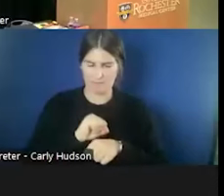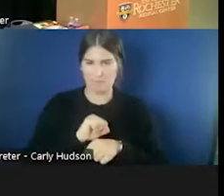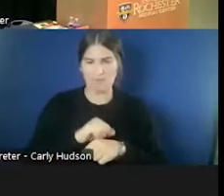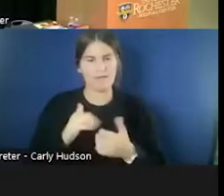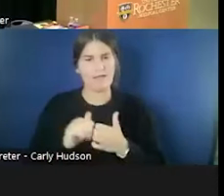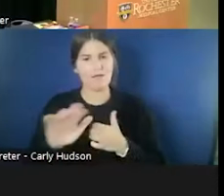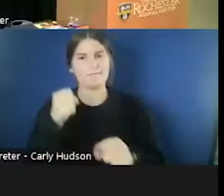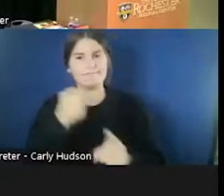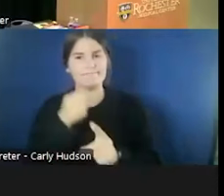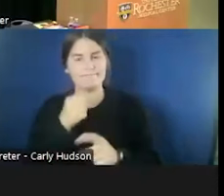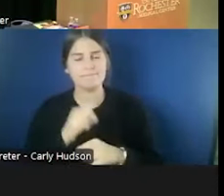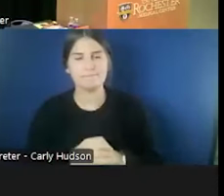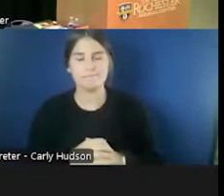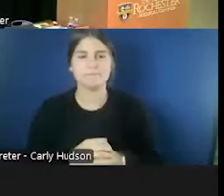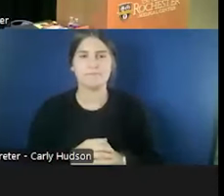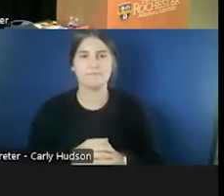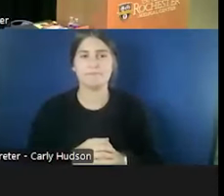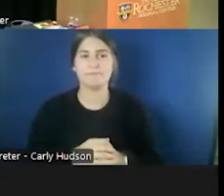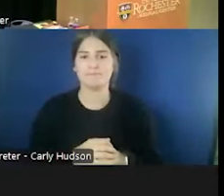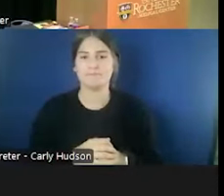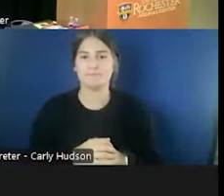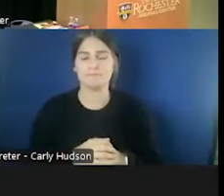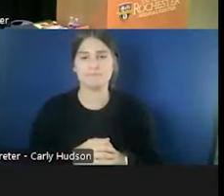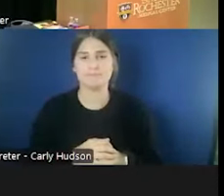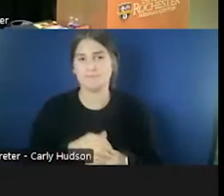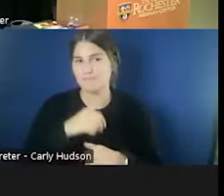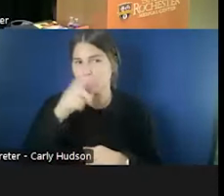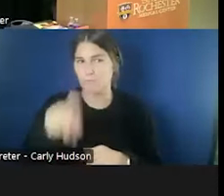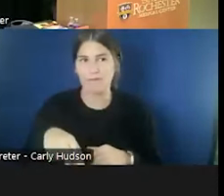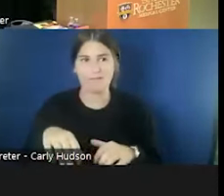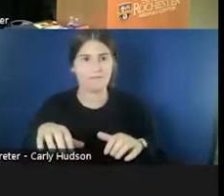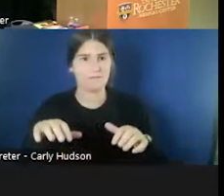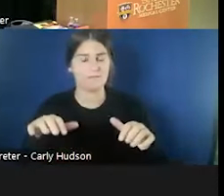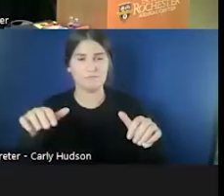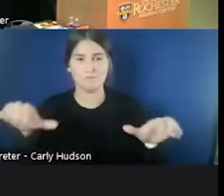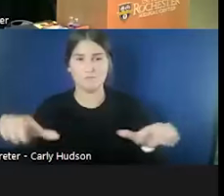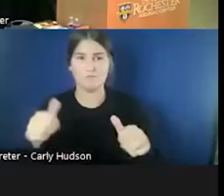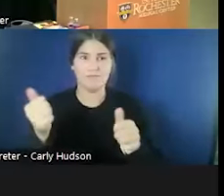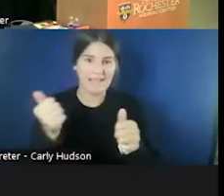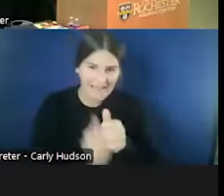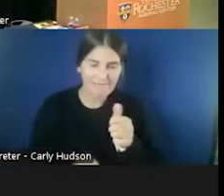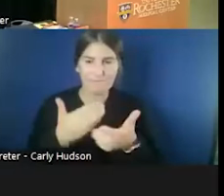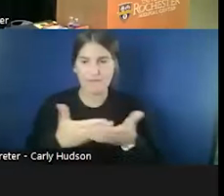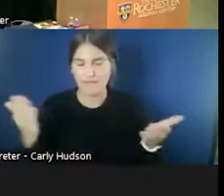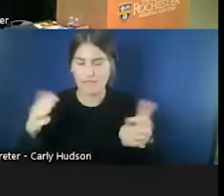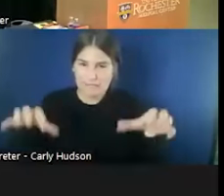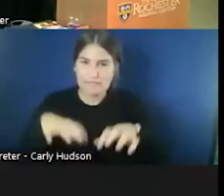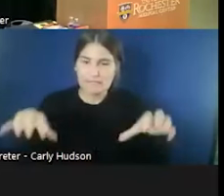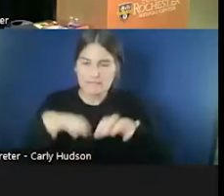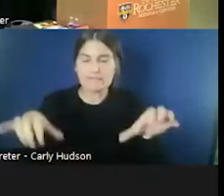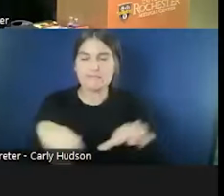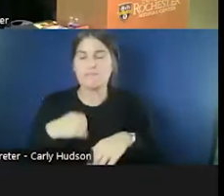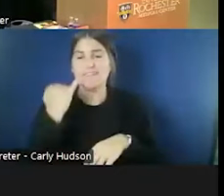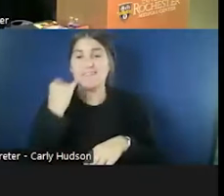right we don't need to take every single thing and do but if we all do one little thing collectively